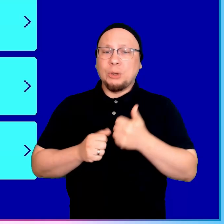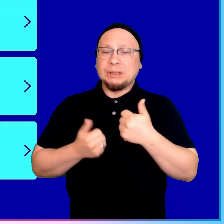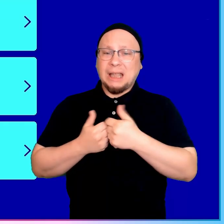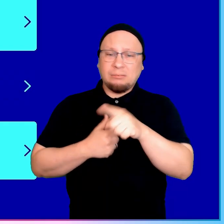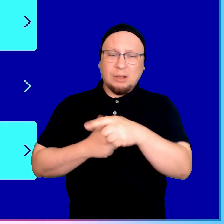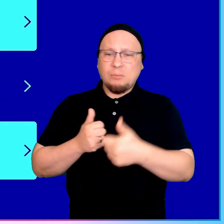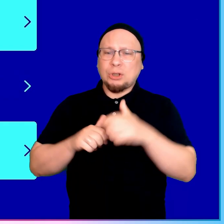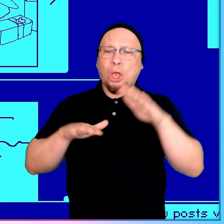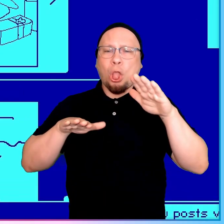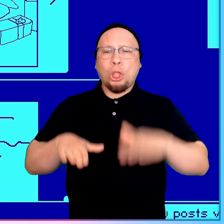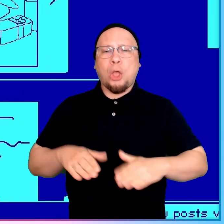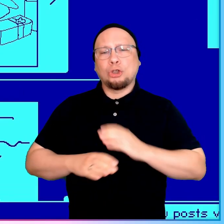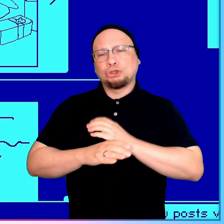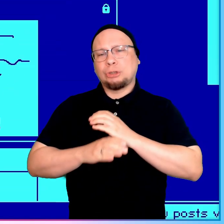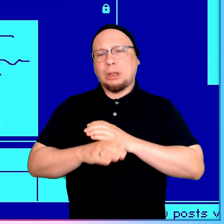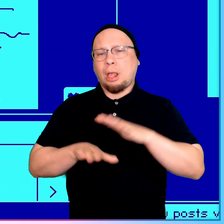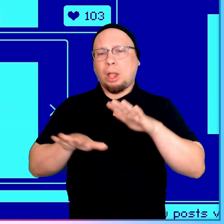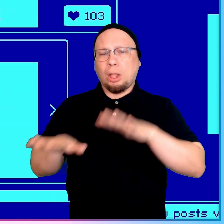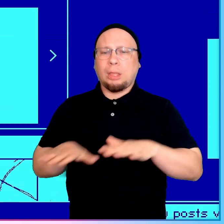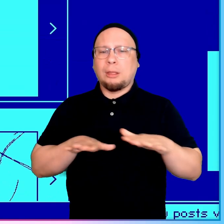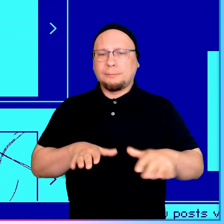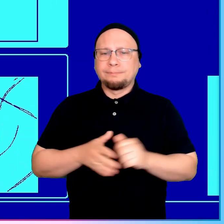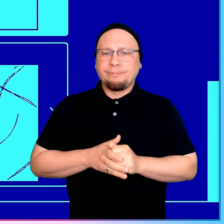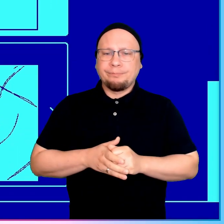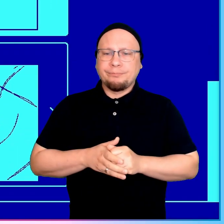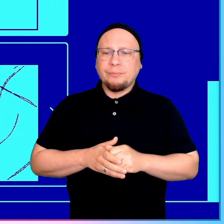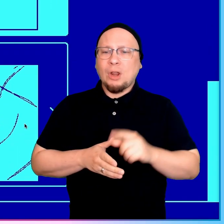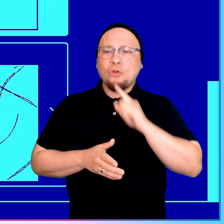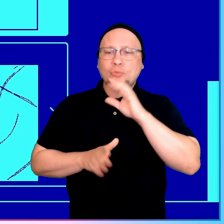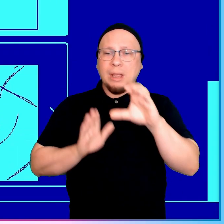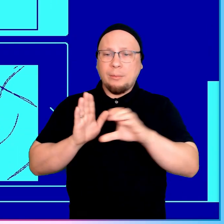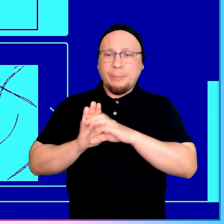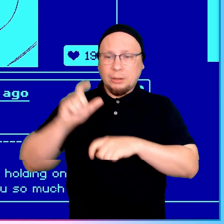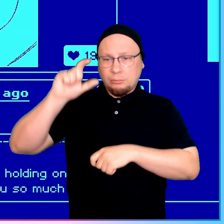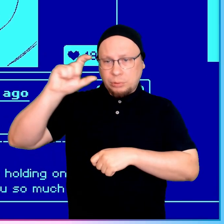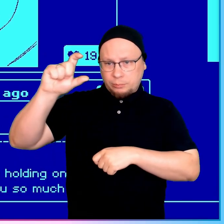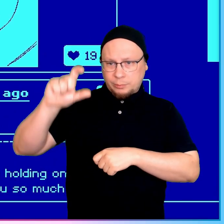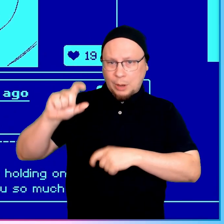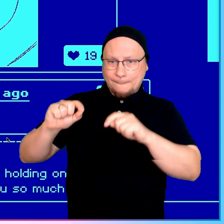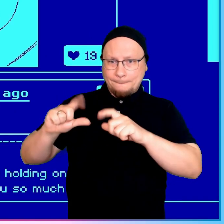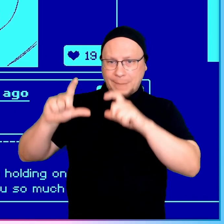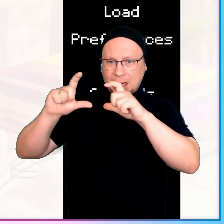Navigation is also large and clear, with audio cues upon selection.